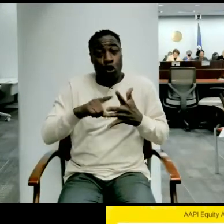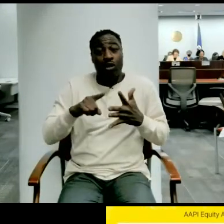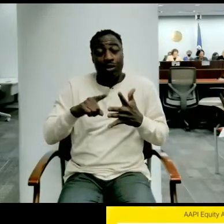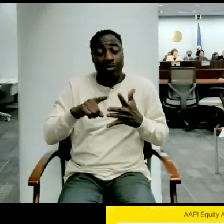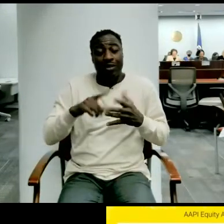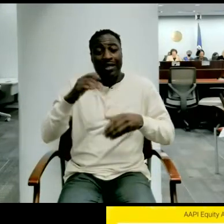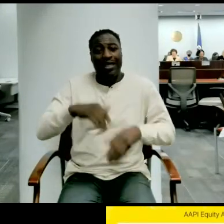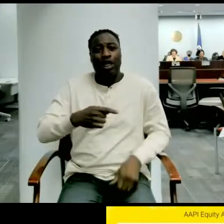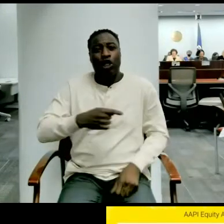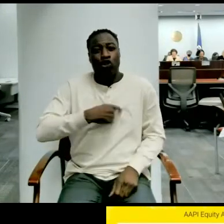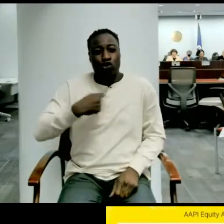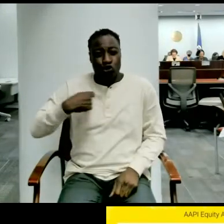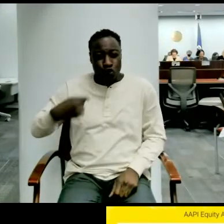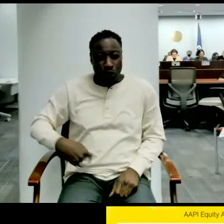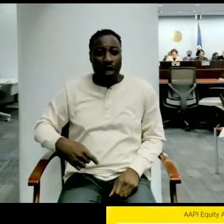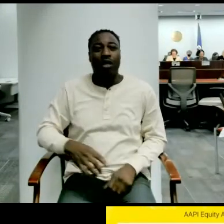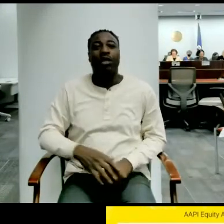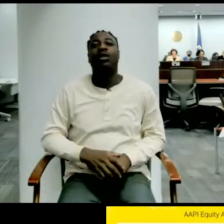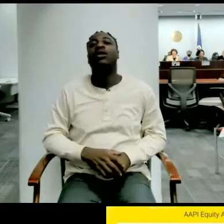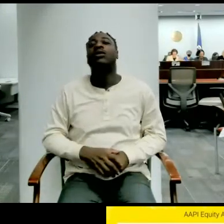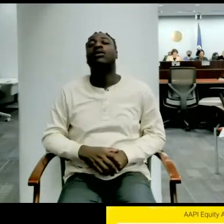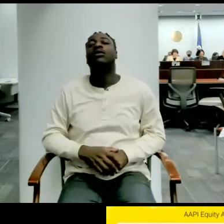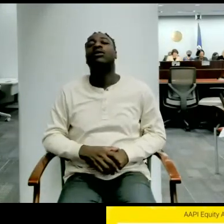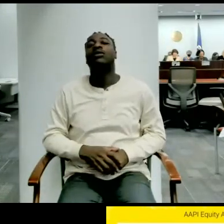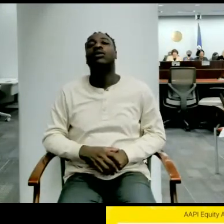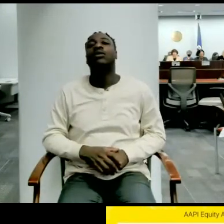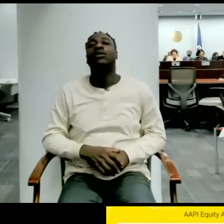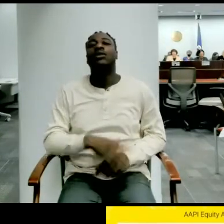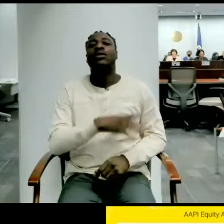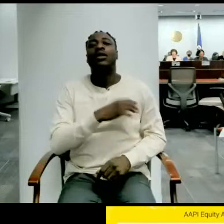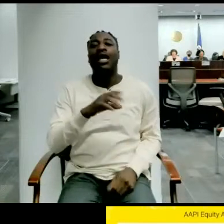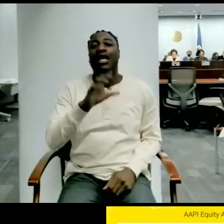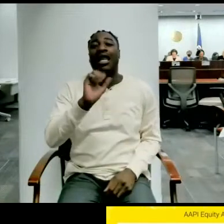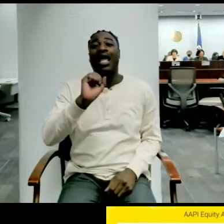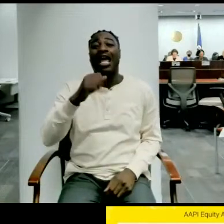China and was being carried by AAPI communities.